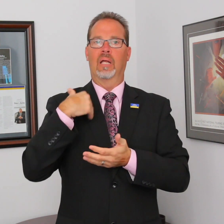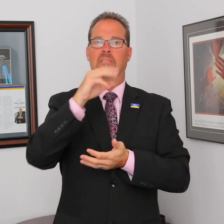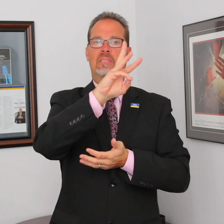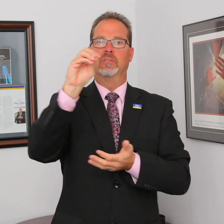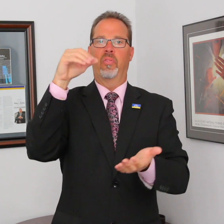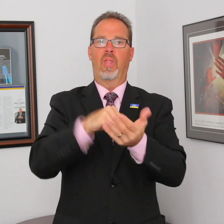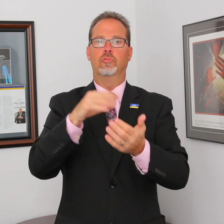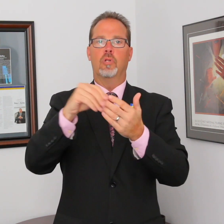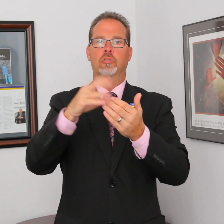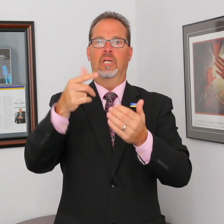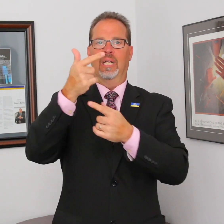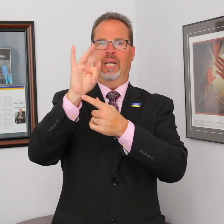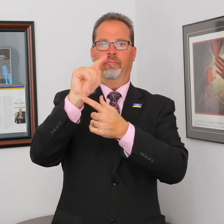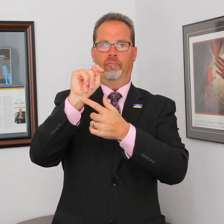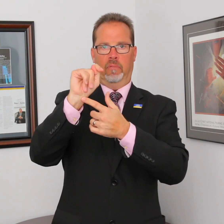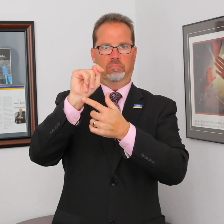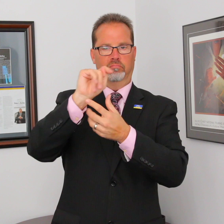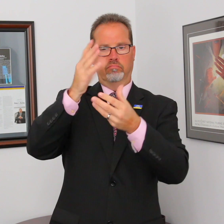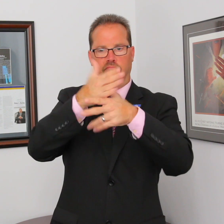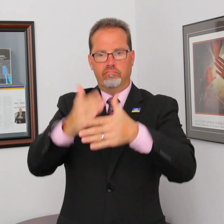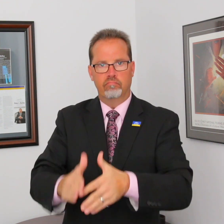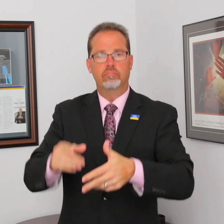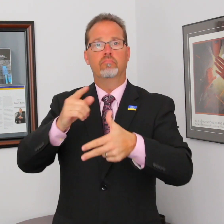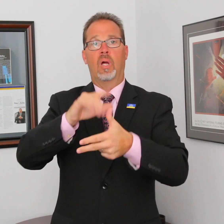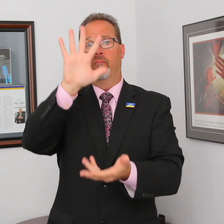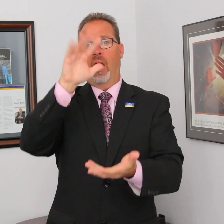them thanked the alumni for giving $60,000 to three